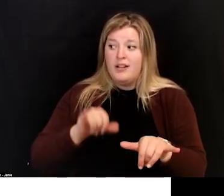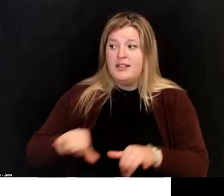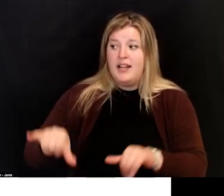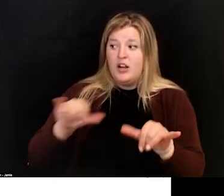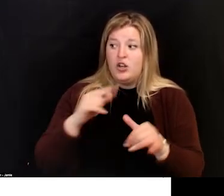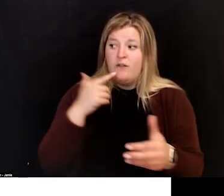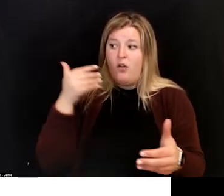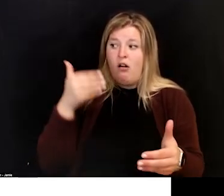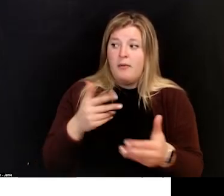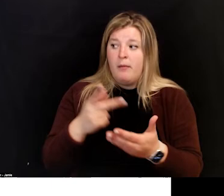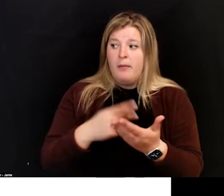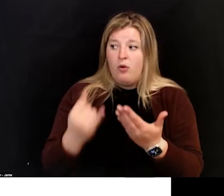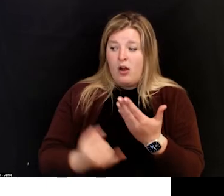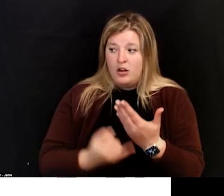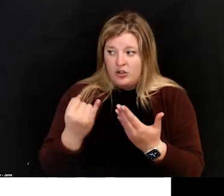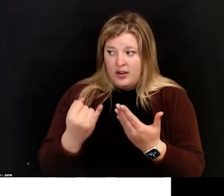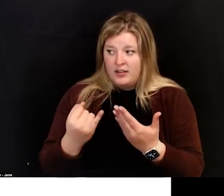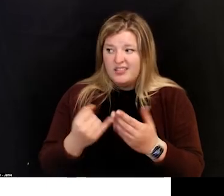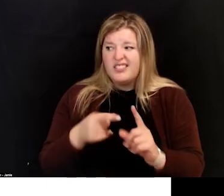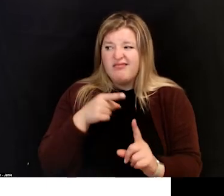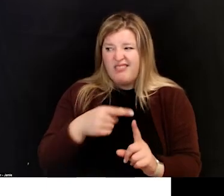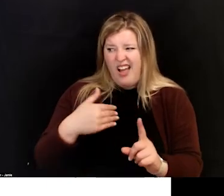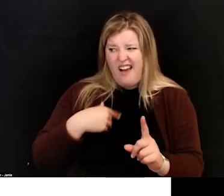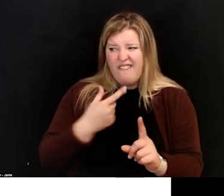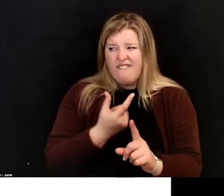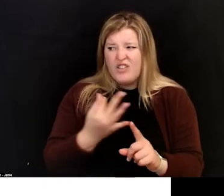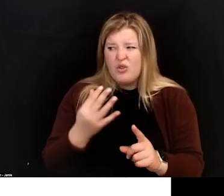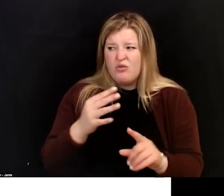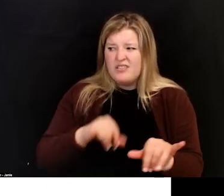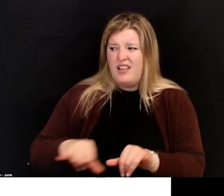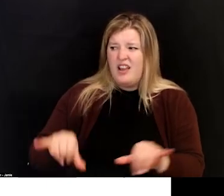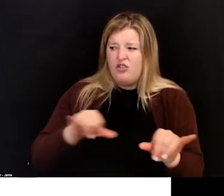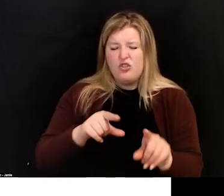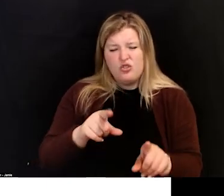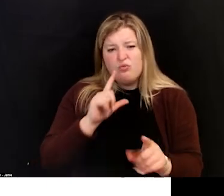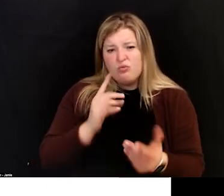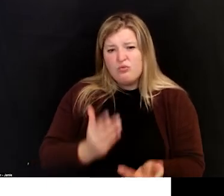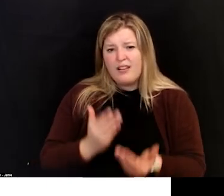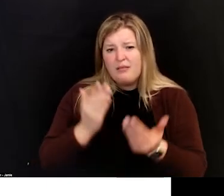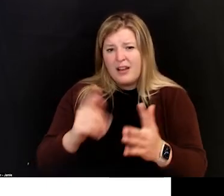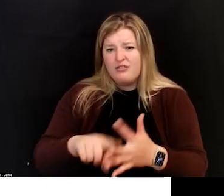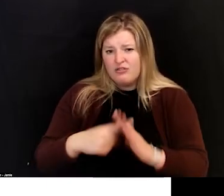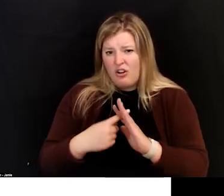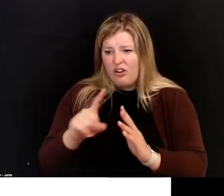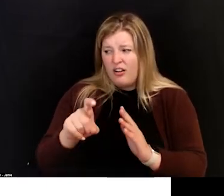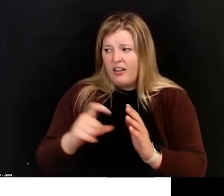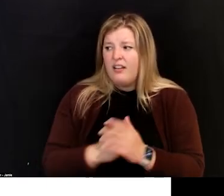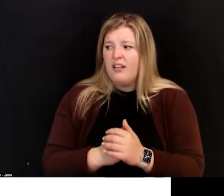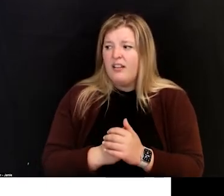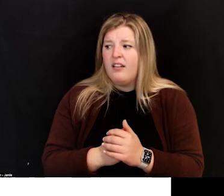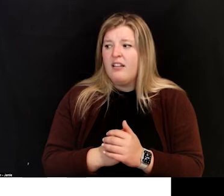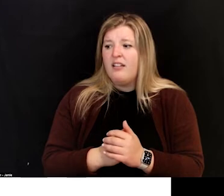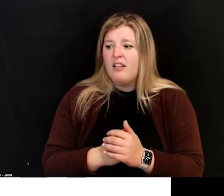"or into your project concept, are there a couple of standards "you would recommend starting with? "Are there some that are easier to implement